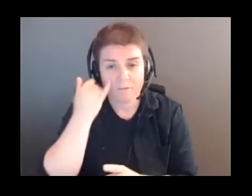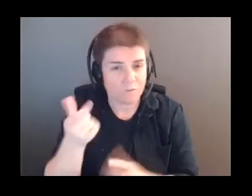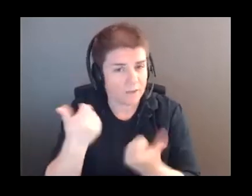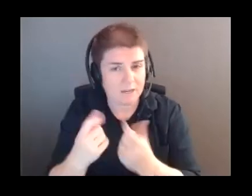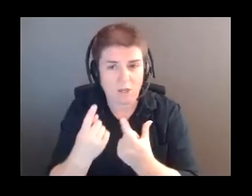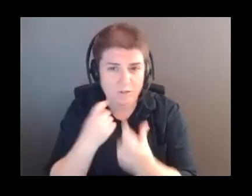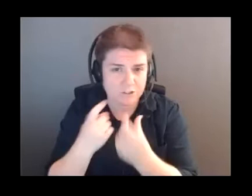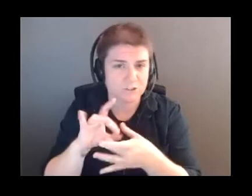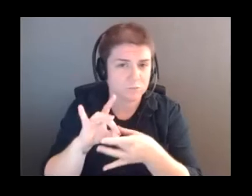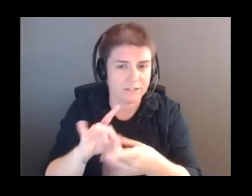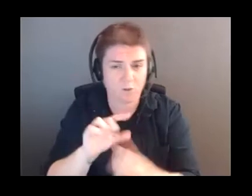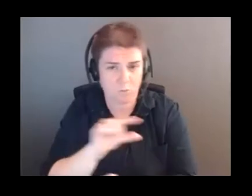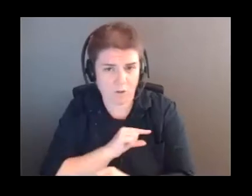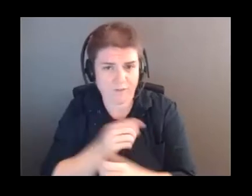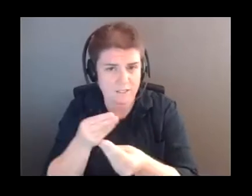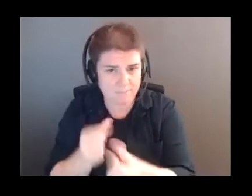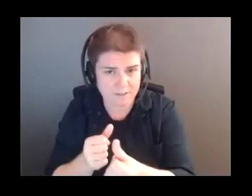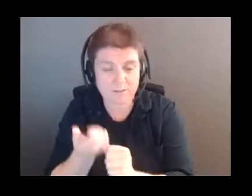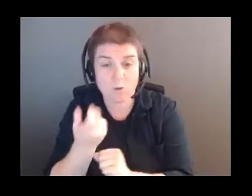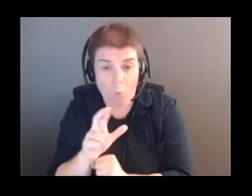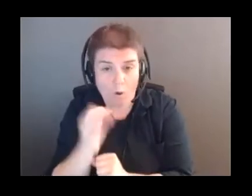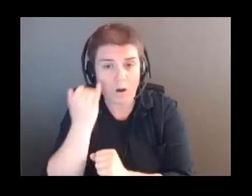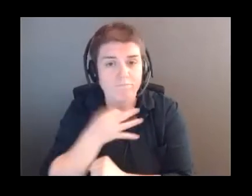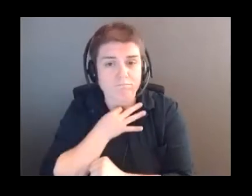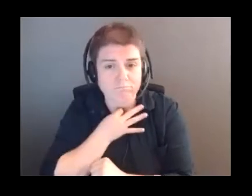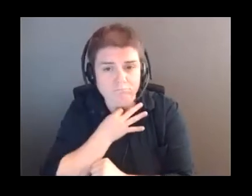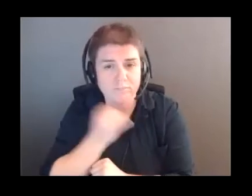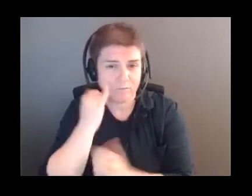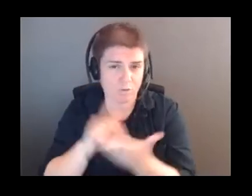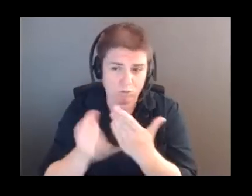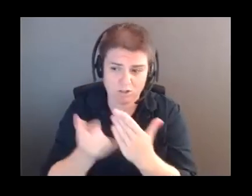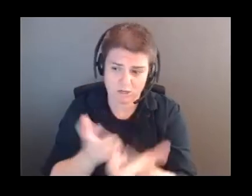about eligible expenses or if you re curious if your project is a good fit for this program,